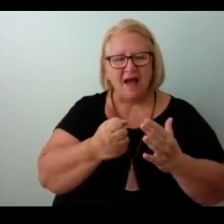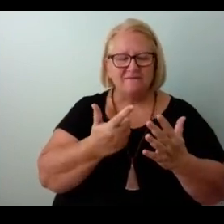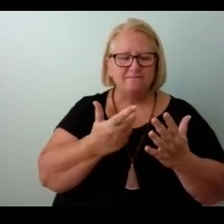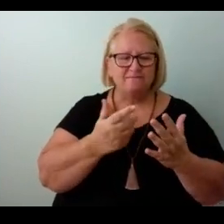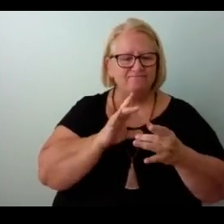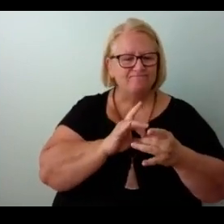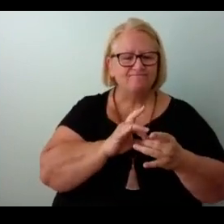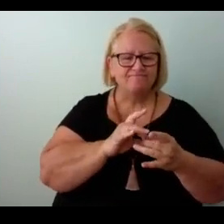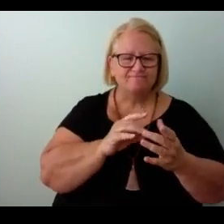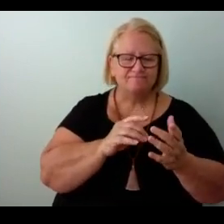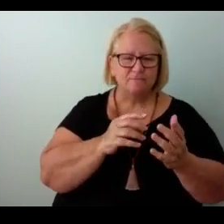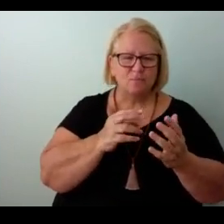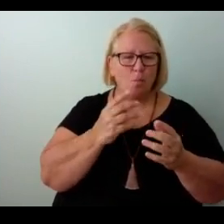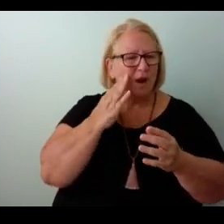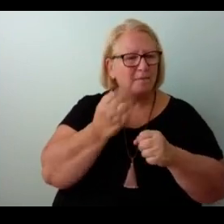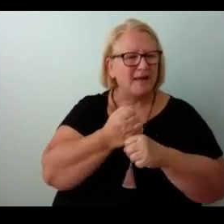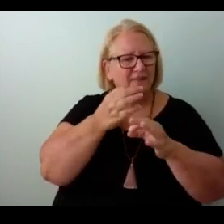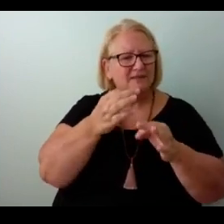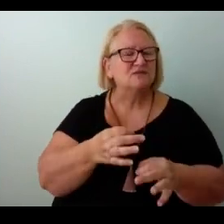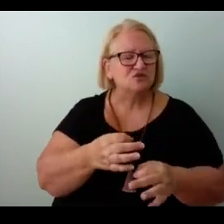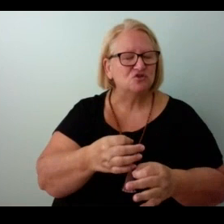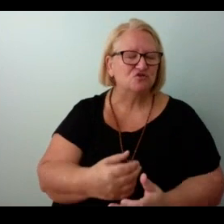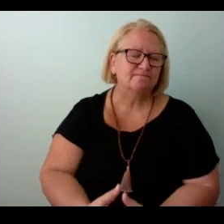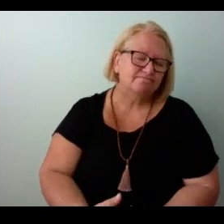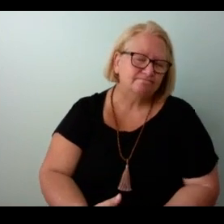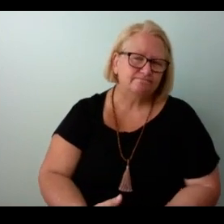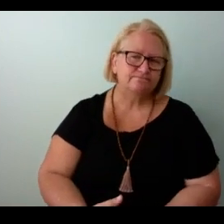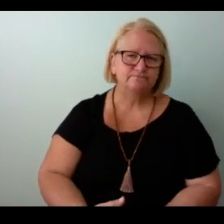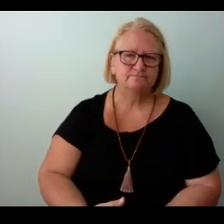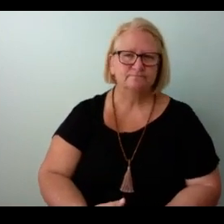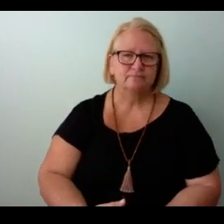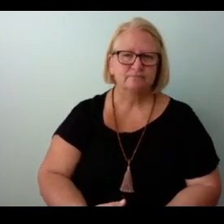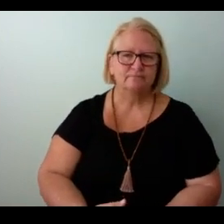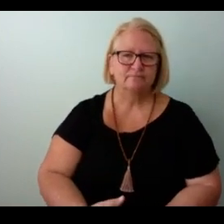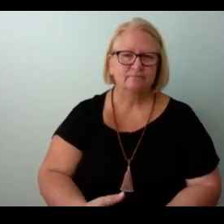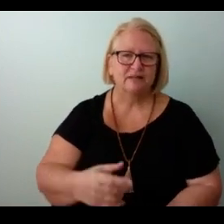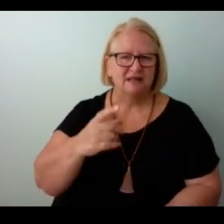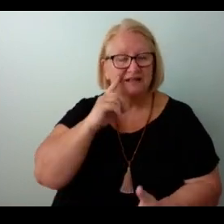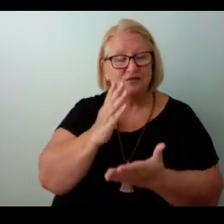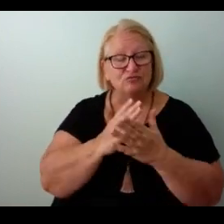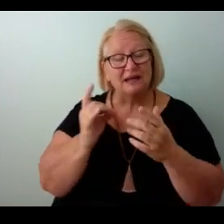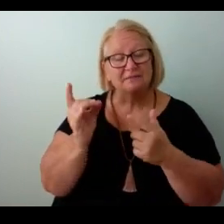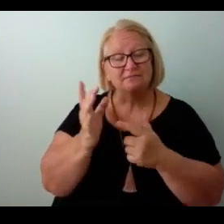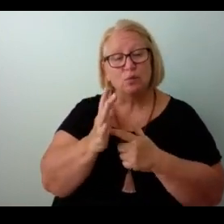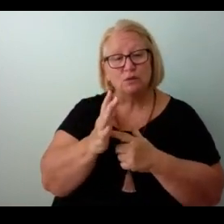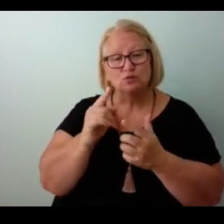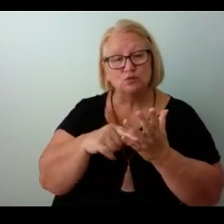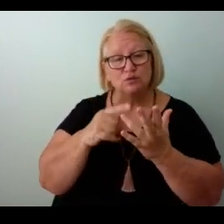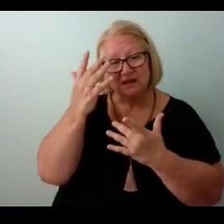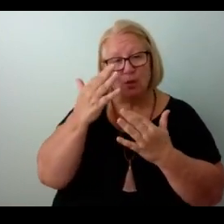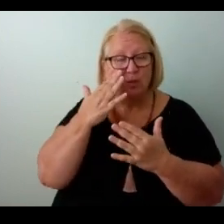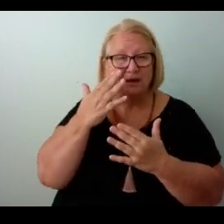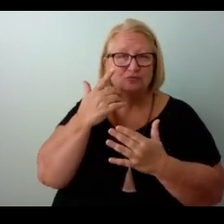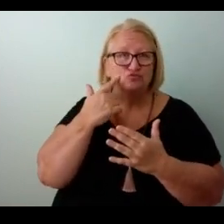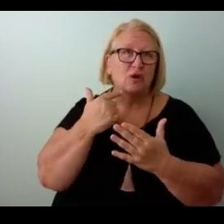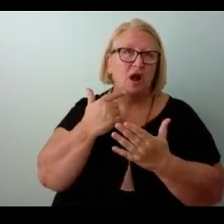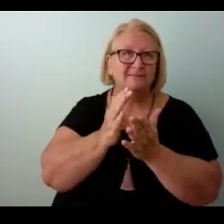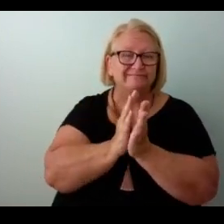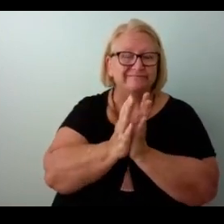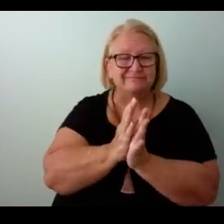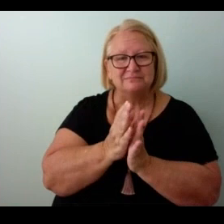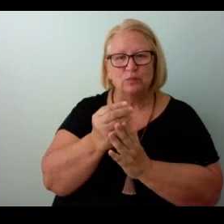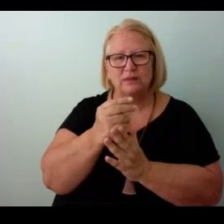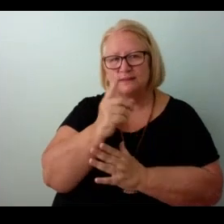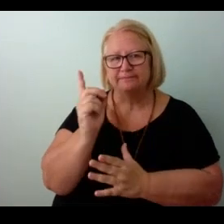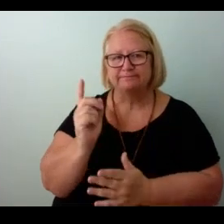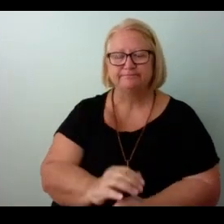It's more of a practical take away but I think it's a really important thing to think about.